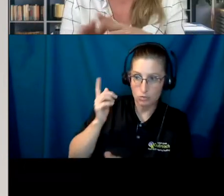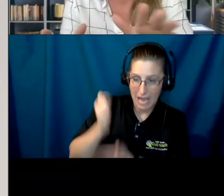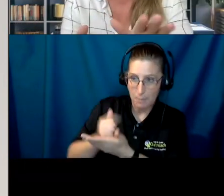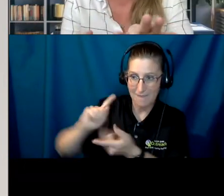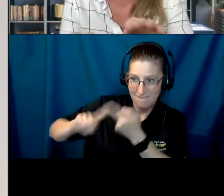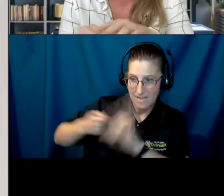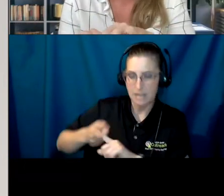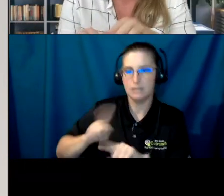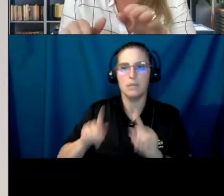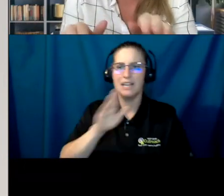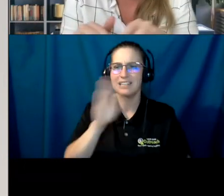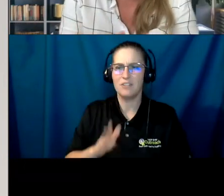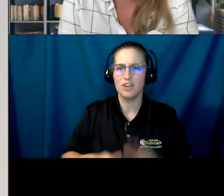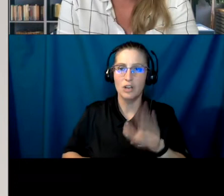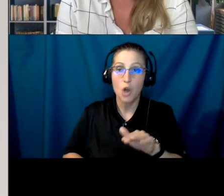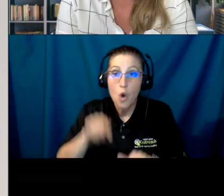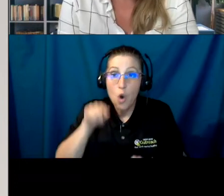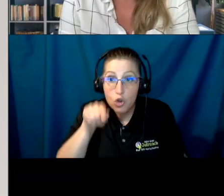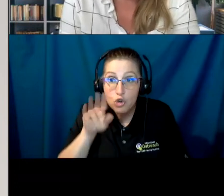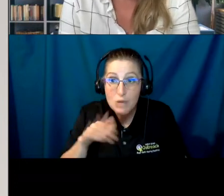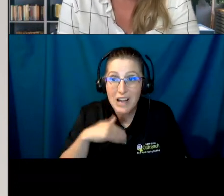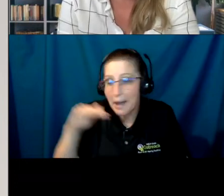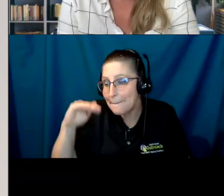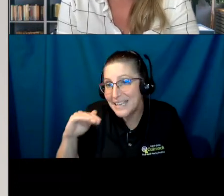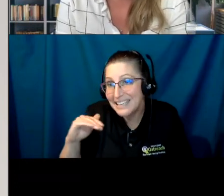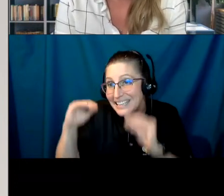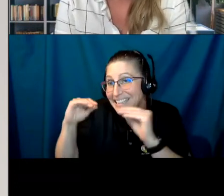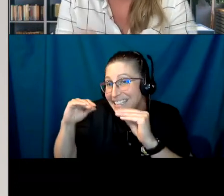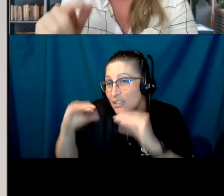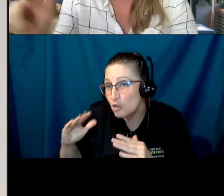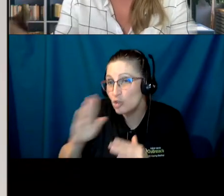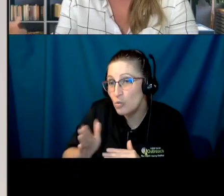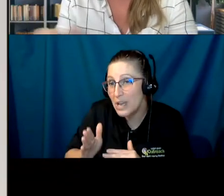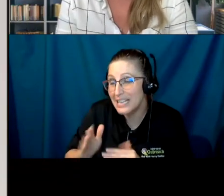never say like, you know, you're going to be like a mini teacher to go teach my student